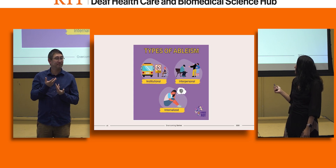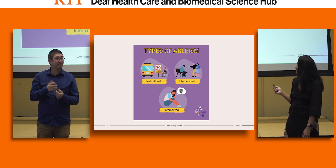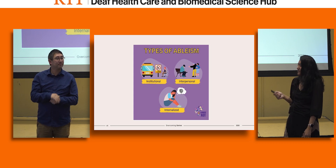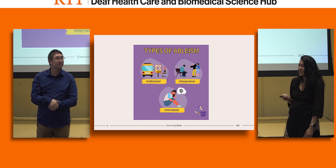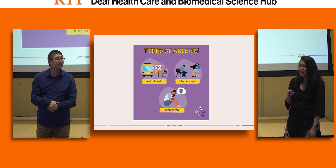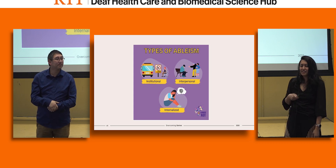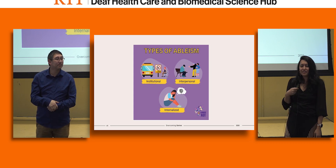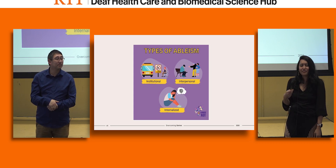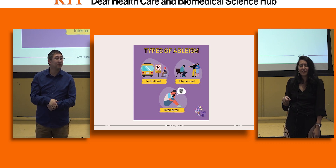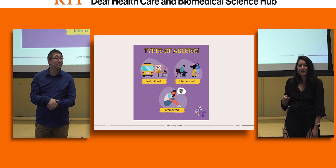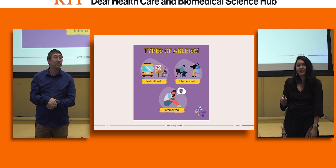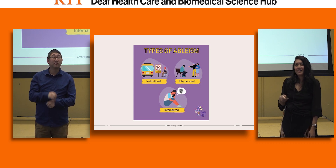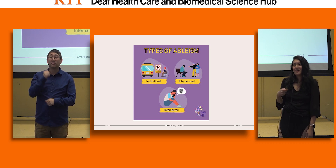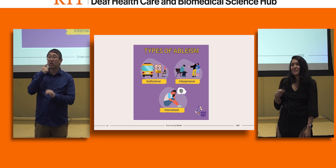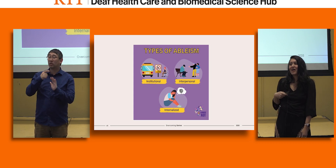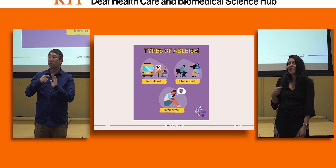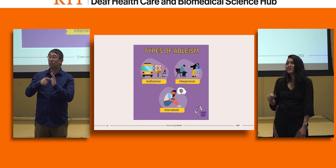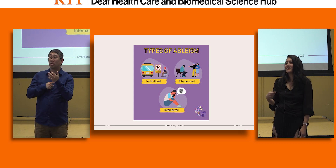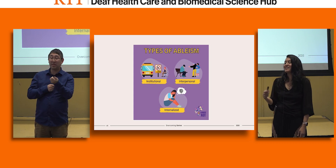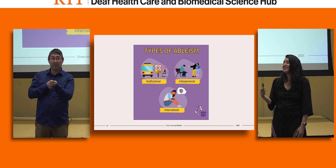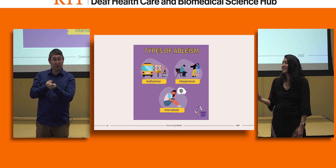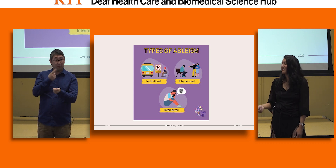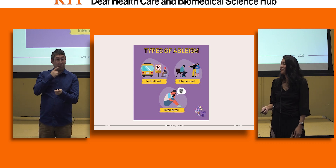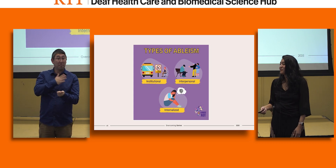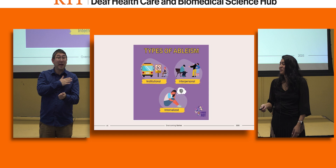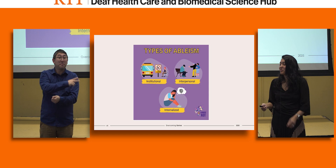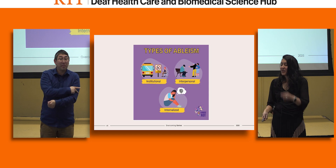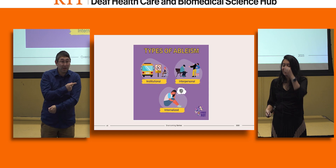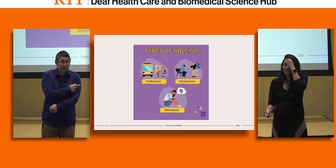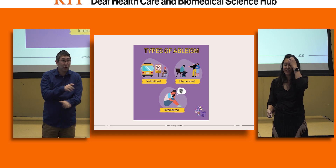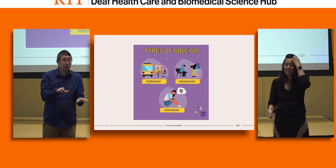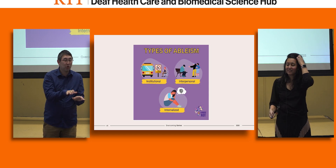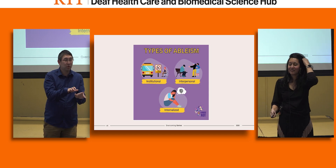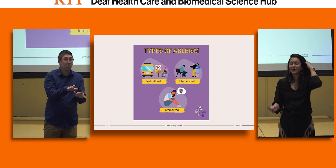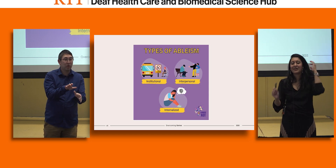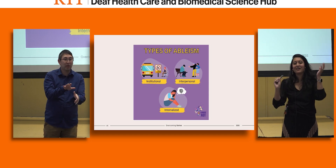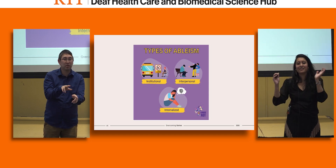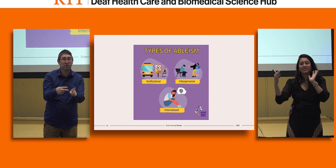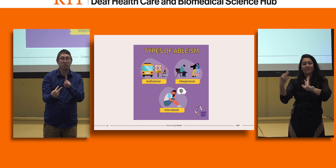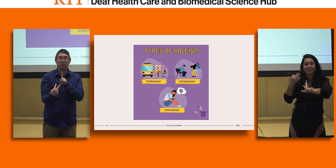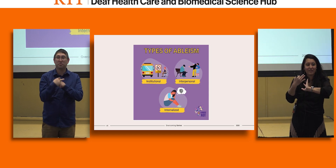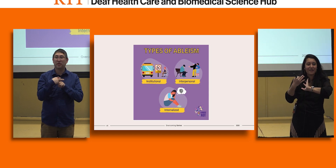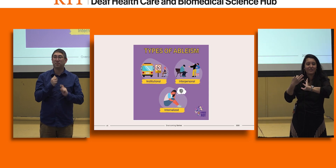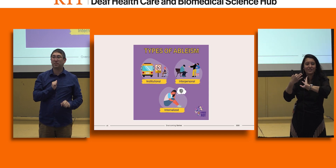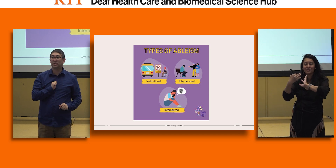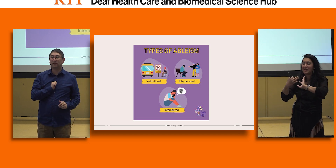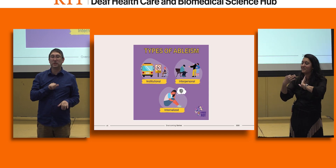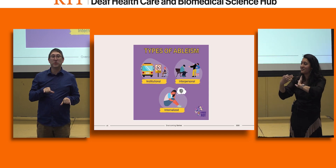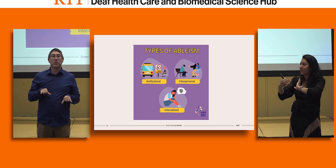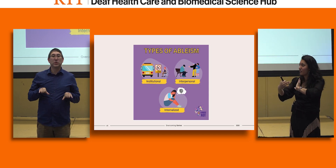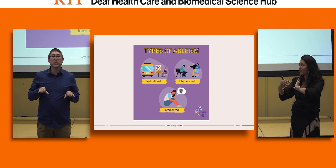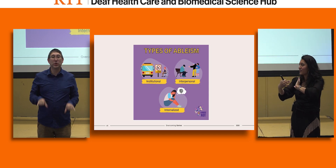It actually took the advocacy that I used for my patients-- when I had to turn it around to myself--